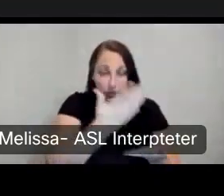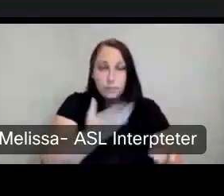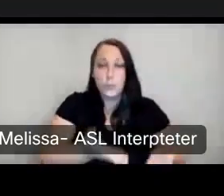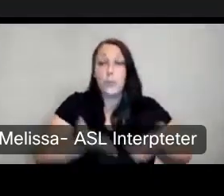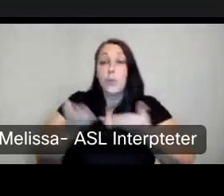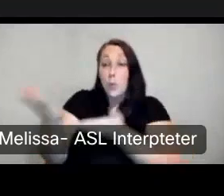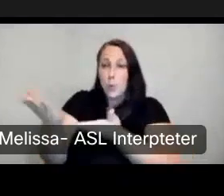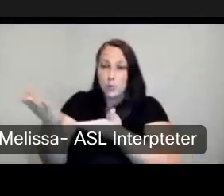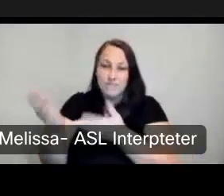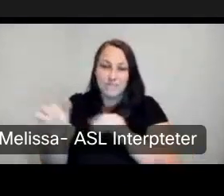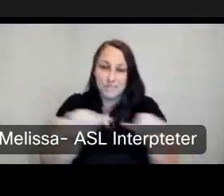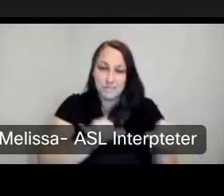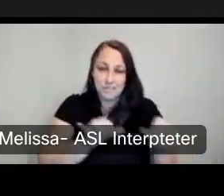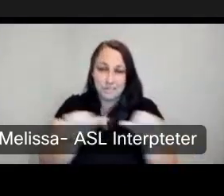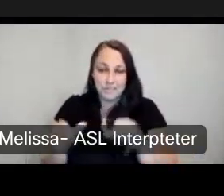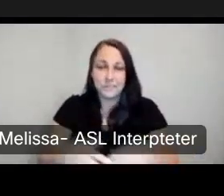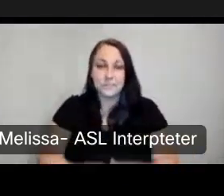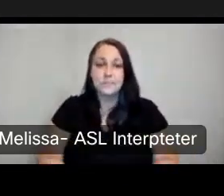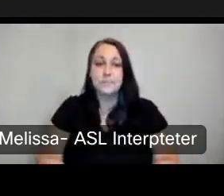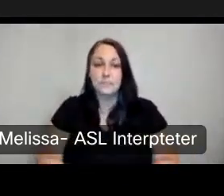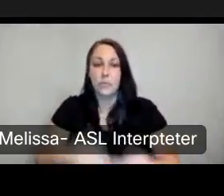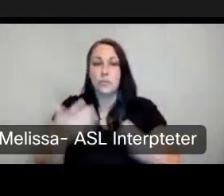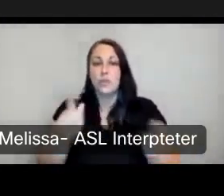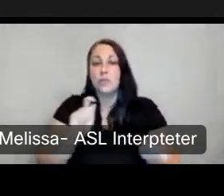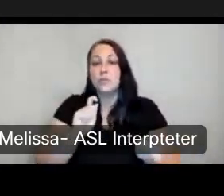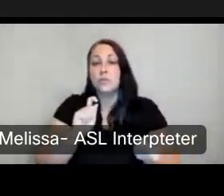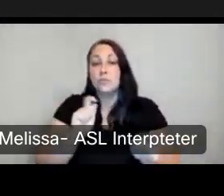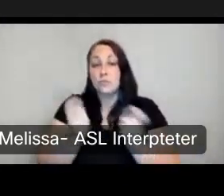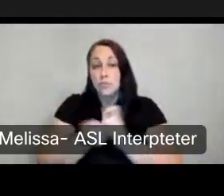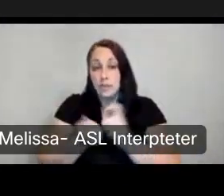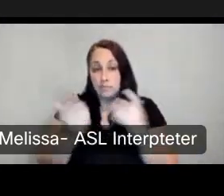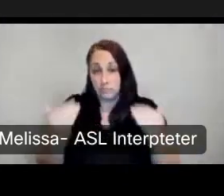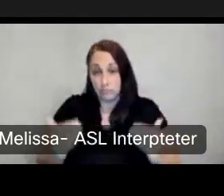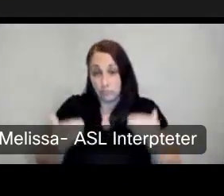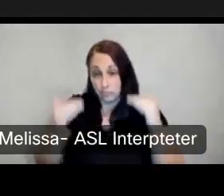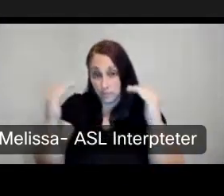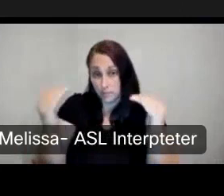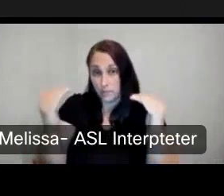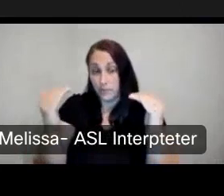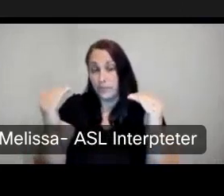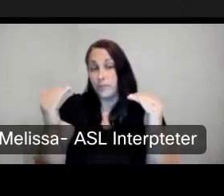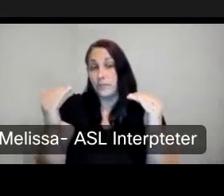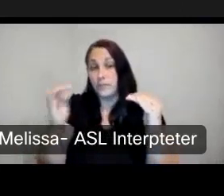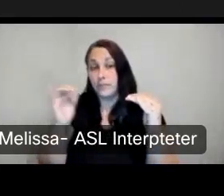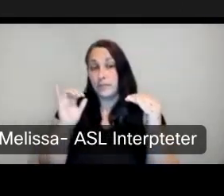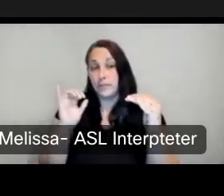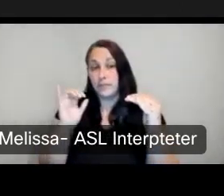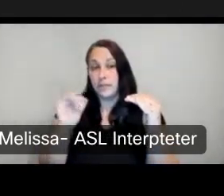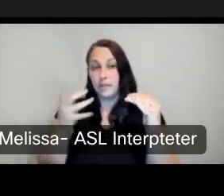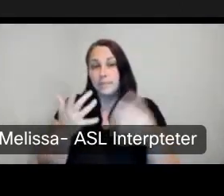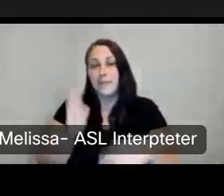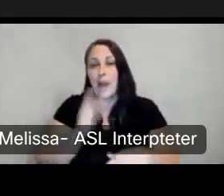and um we then transitioned to advance the preferred alternative from the public which was